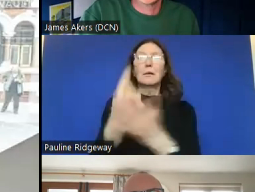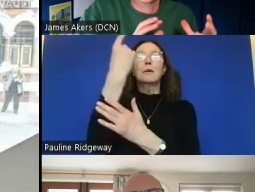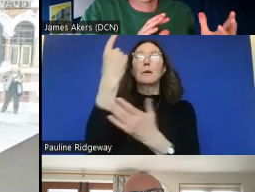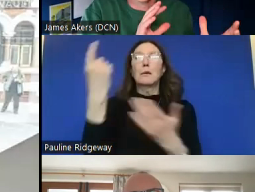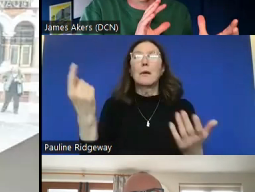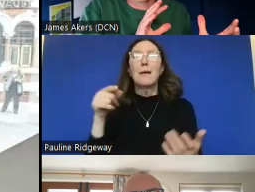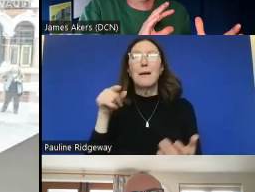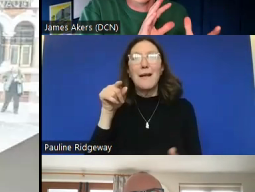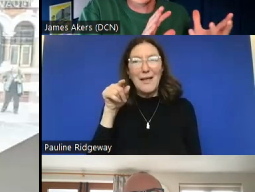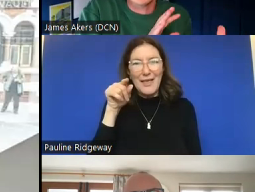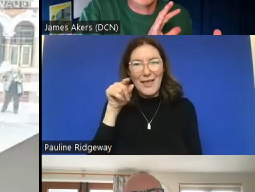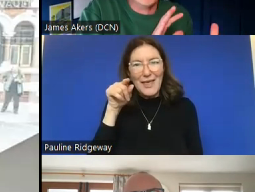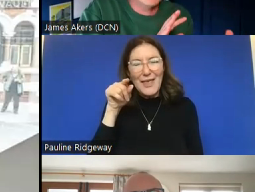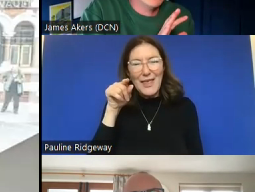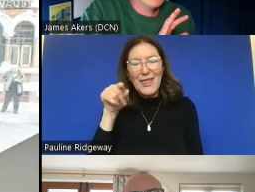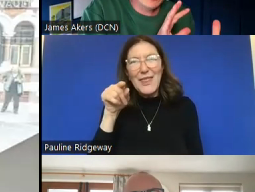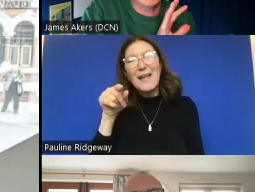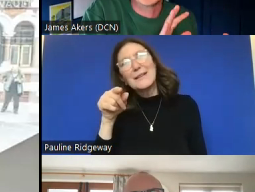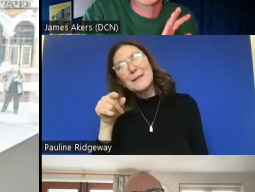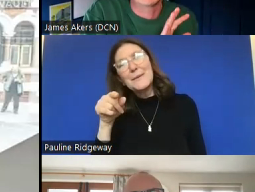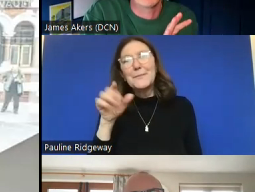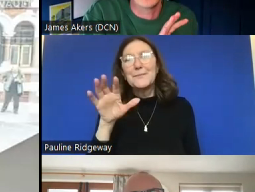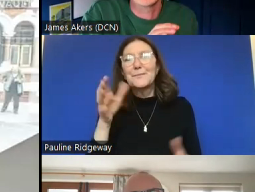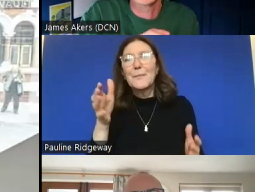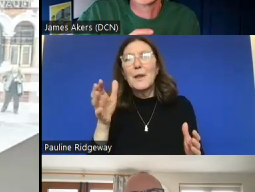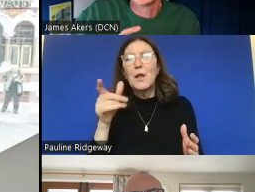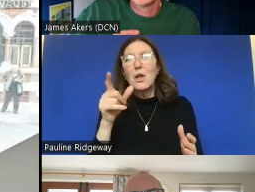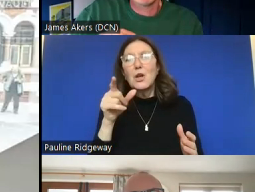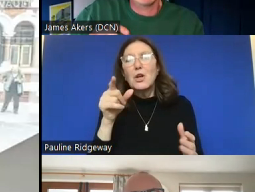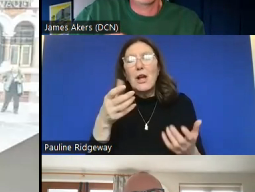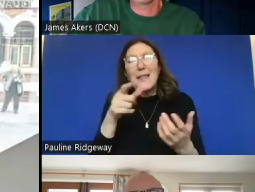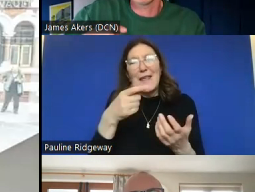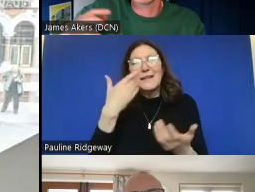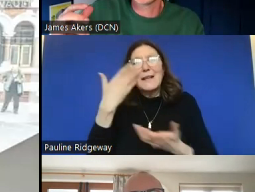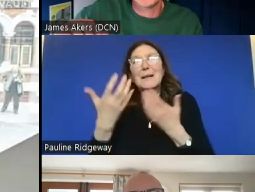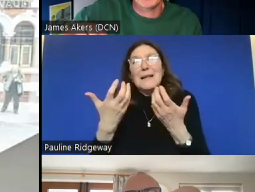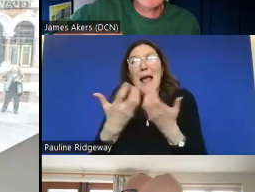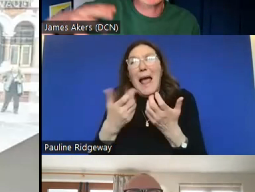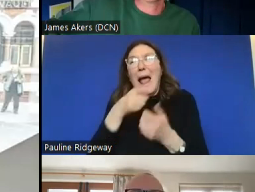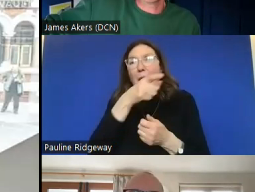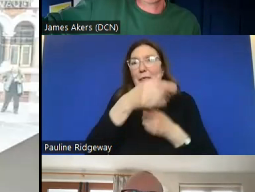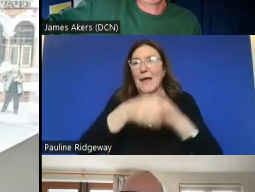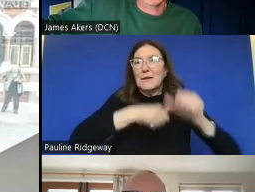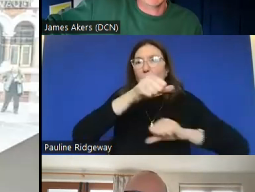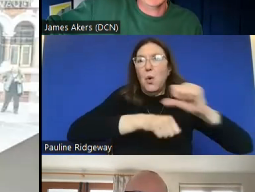That's just a quirk with the way Google Analytics 4 works. If you are seeing a massive number of directs